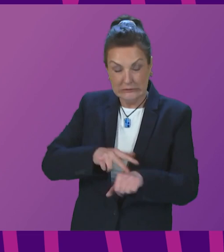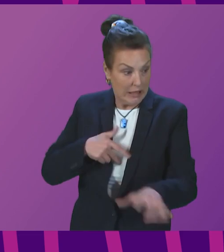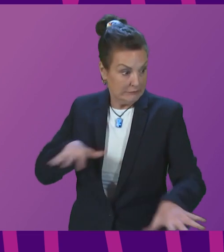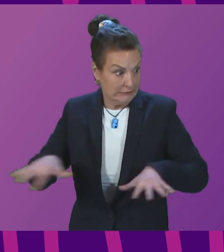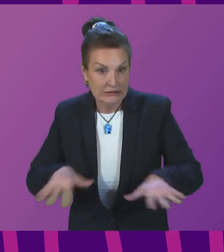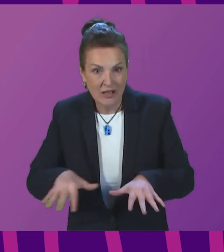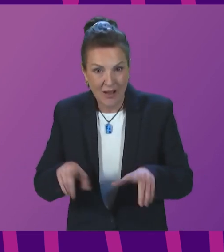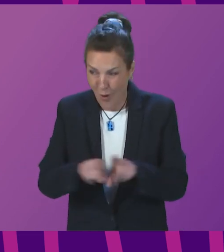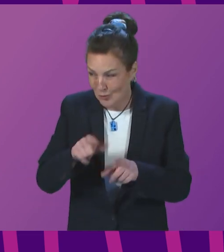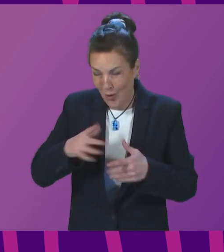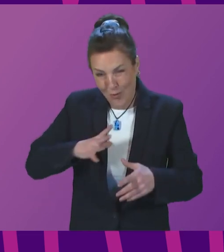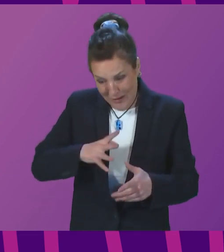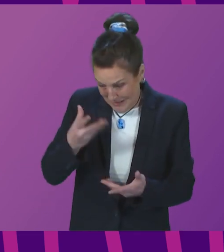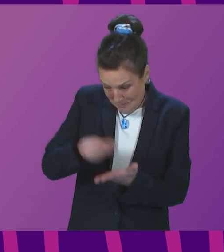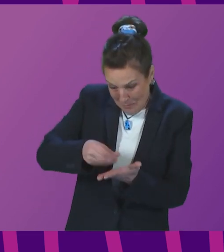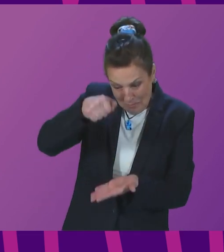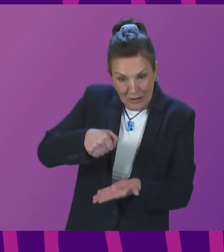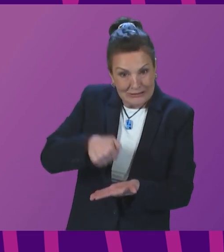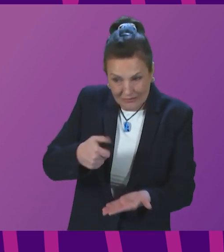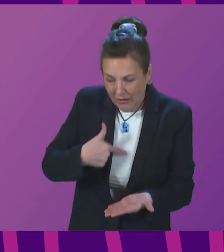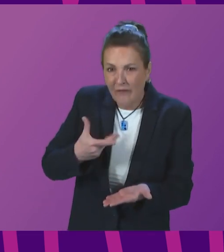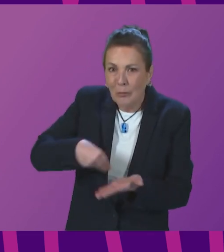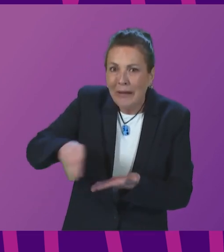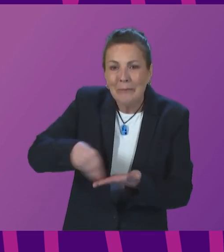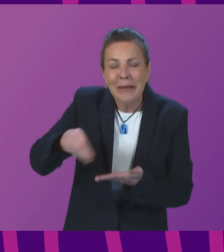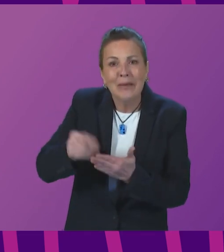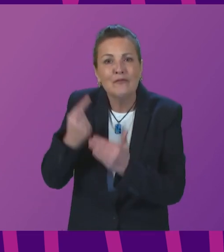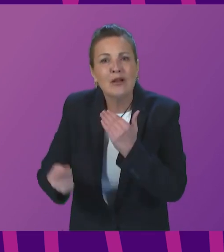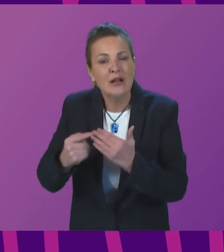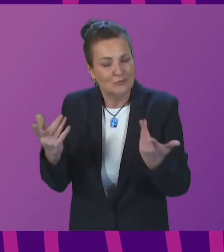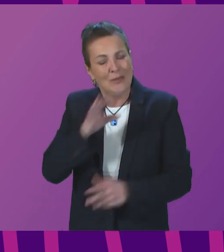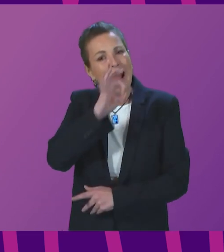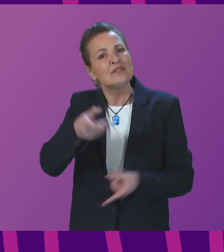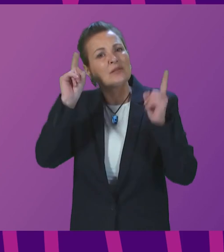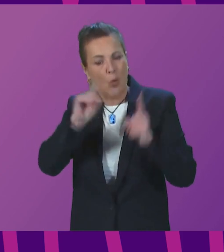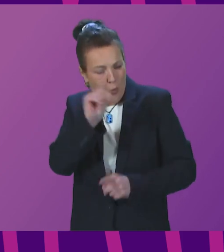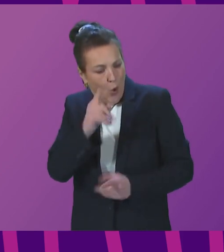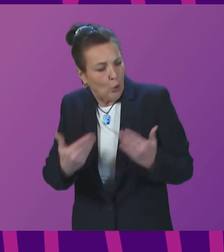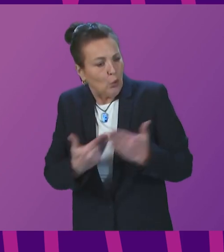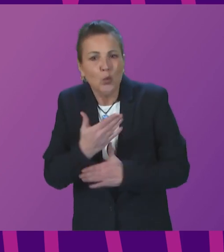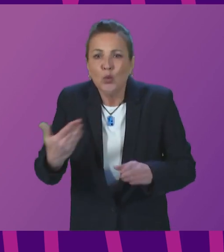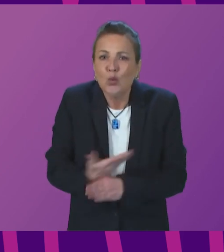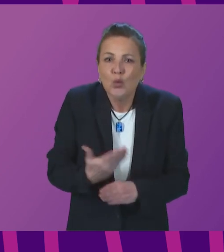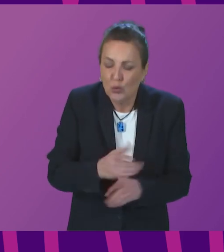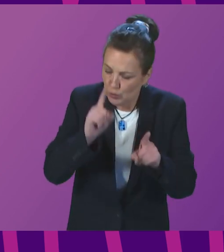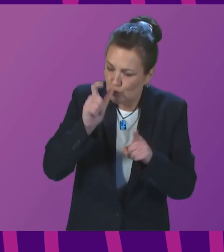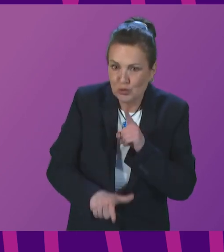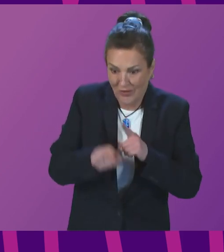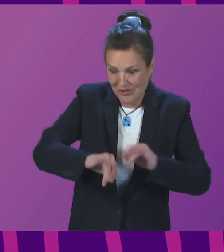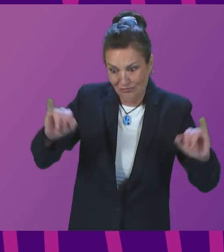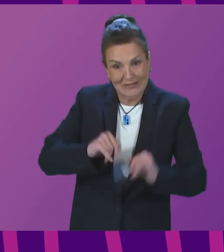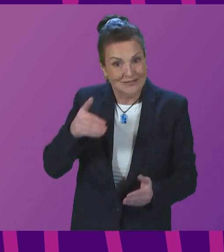for patients, increased pressure on existing staff and more strain on an already extremely